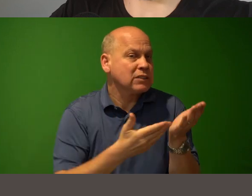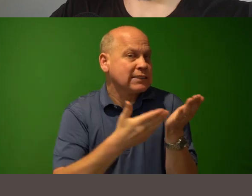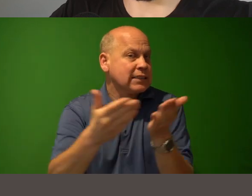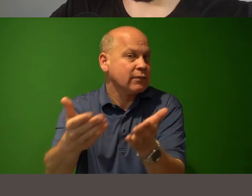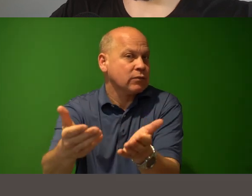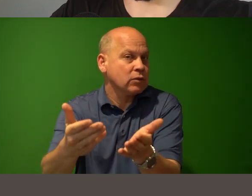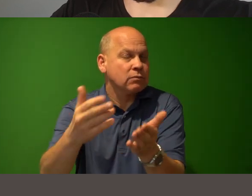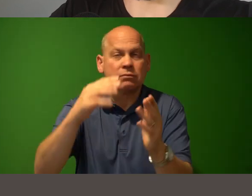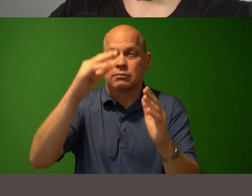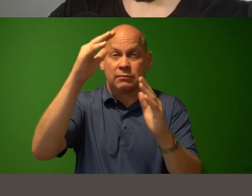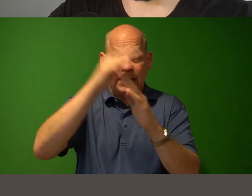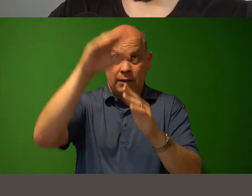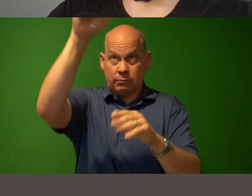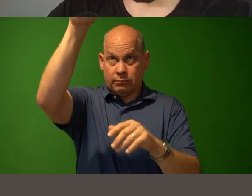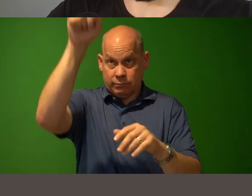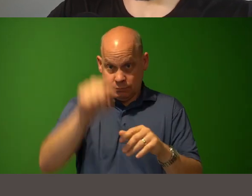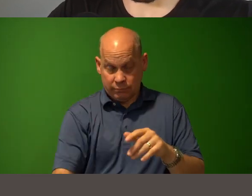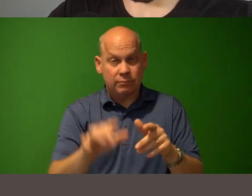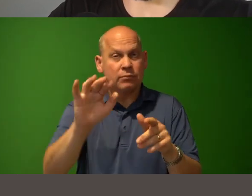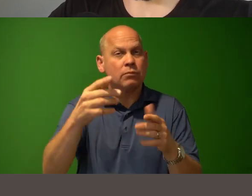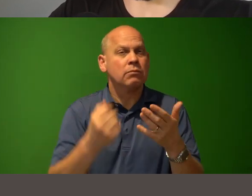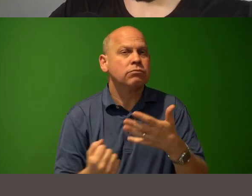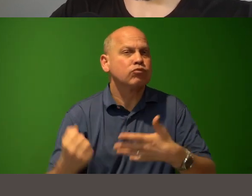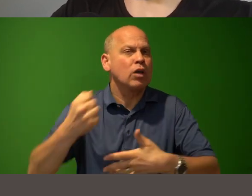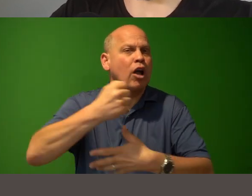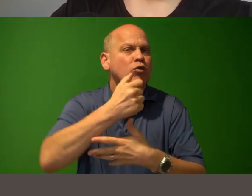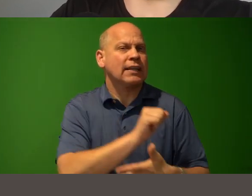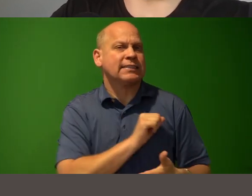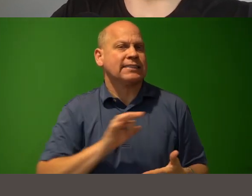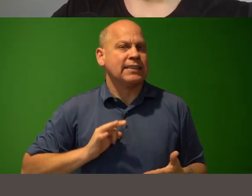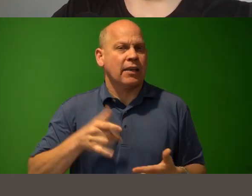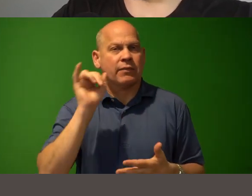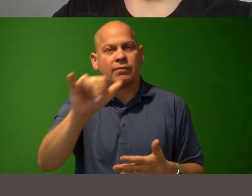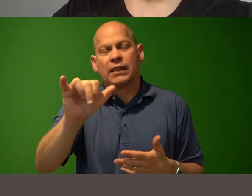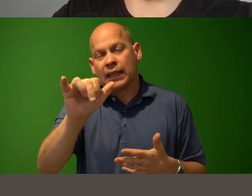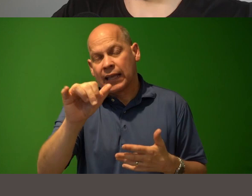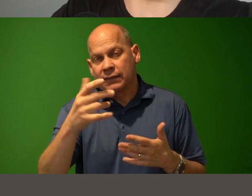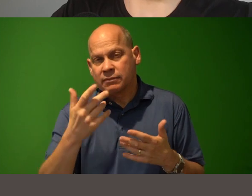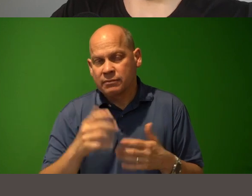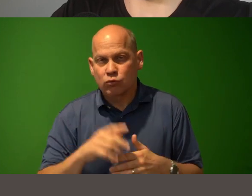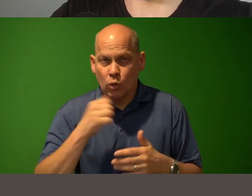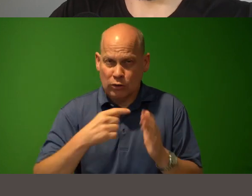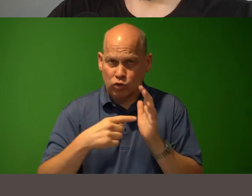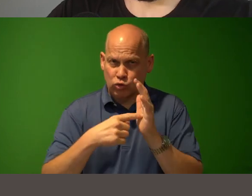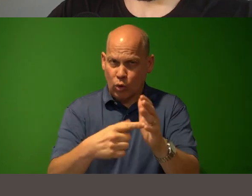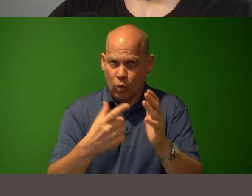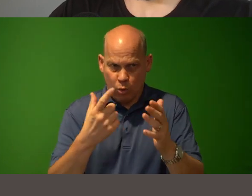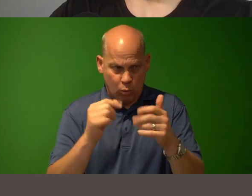and top to bottom, the priority and stacking of that content so I can show what goes first